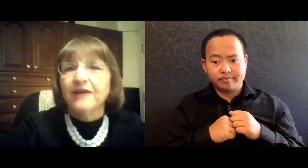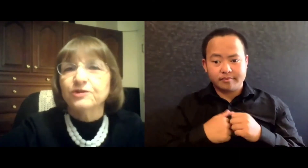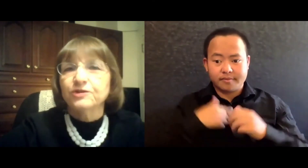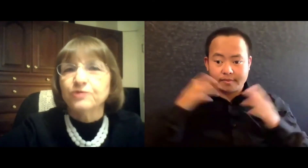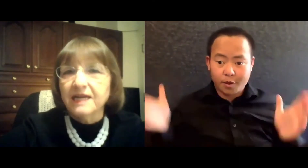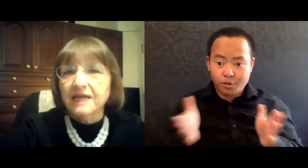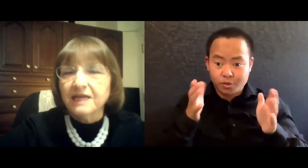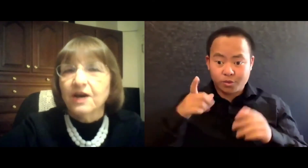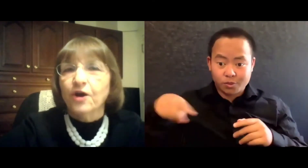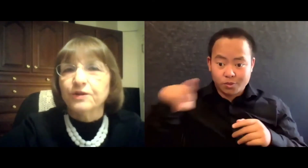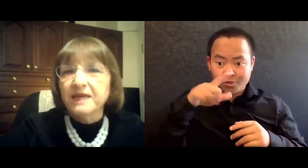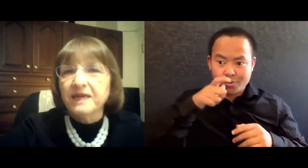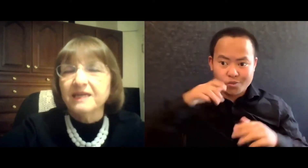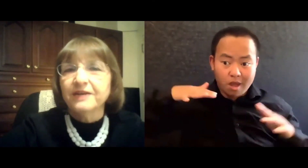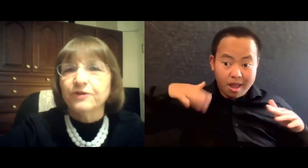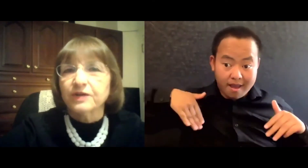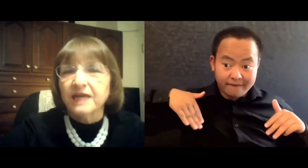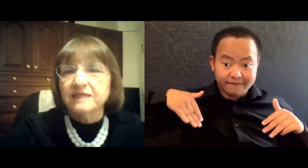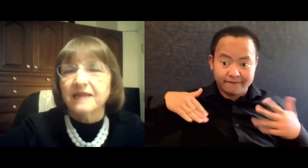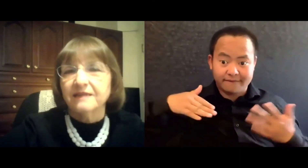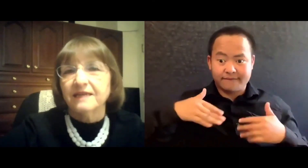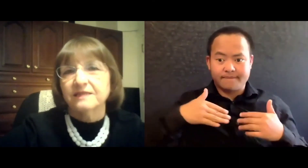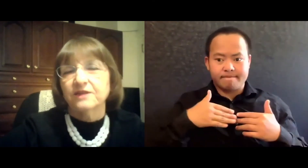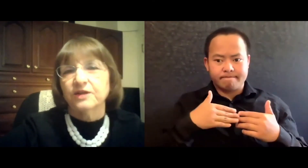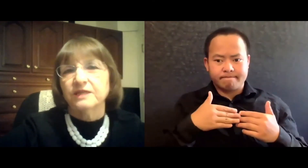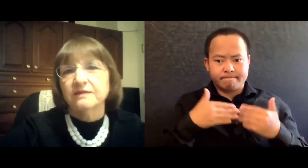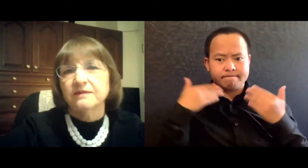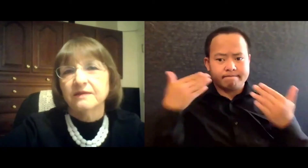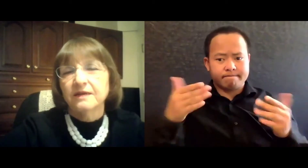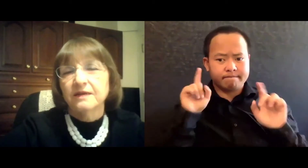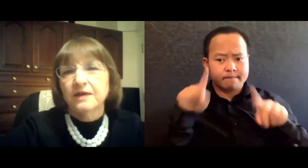and to click on 'Making Your Case' and get started,